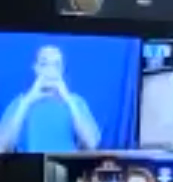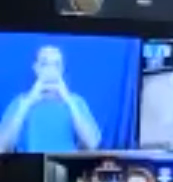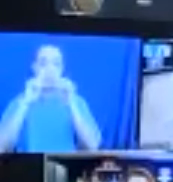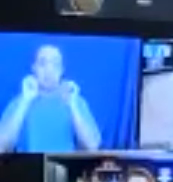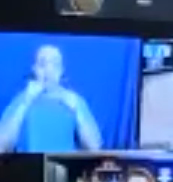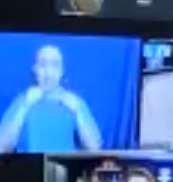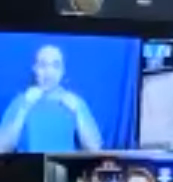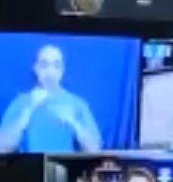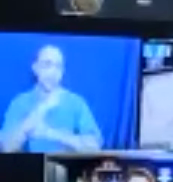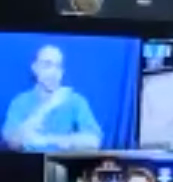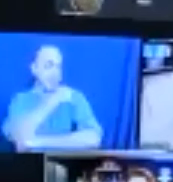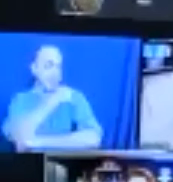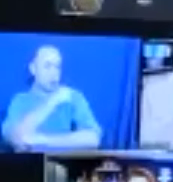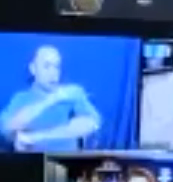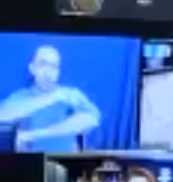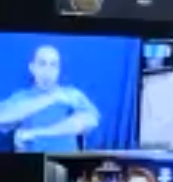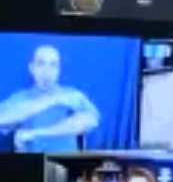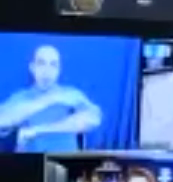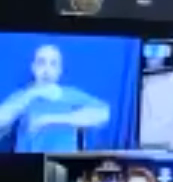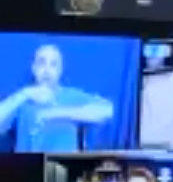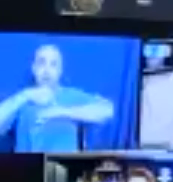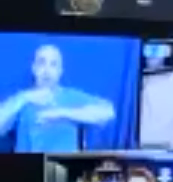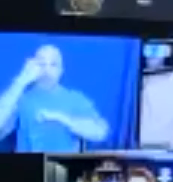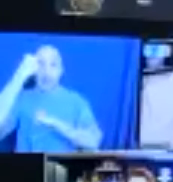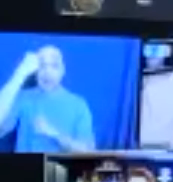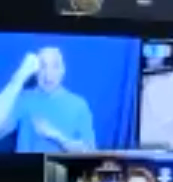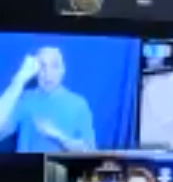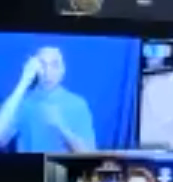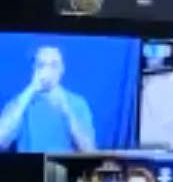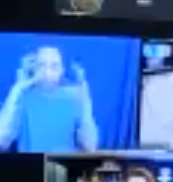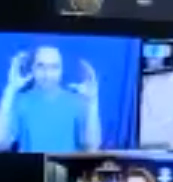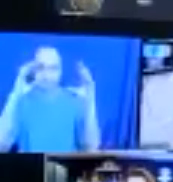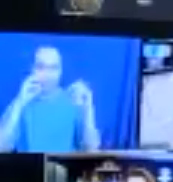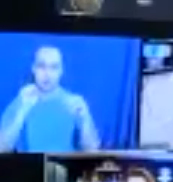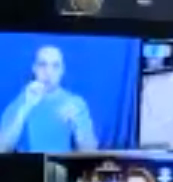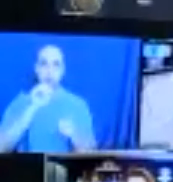THEIR ELBOW, THEIR SHOULDER, THEIR HEAD. SO WHEN YOU ARE DOING THIS, YOU ARE WORKING ON PRECISION,